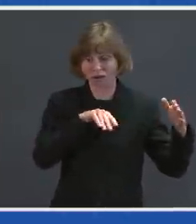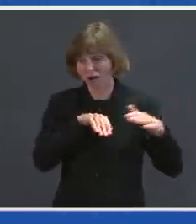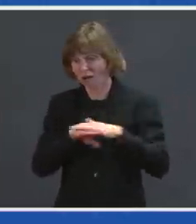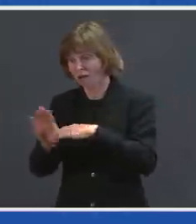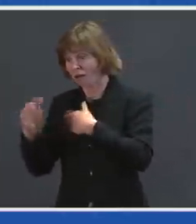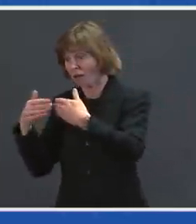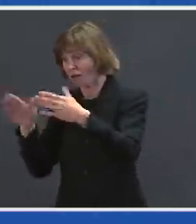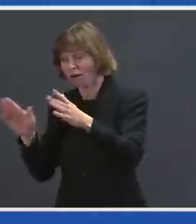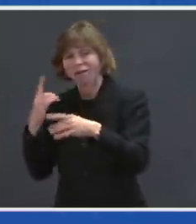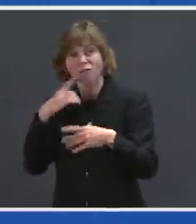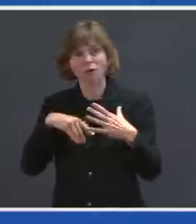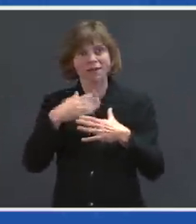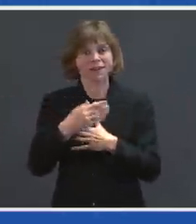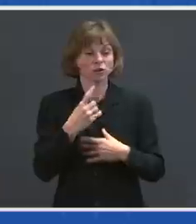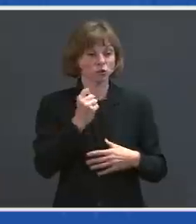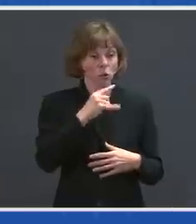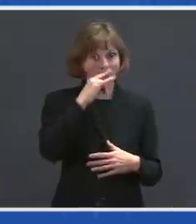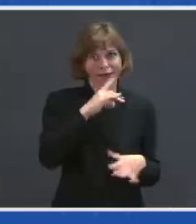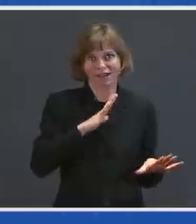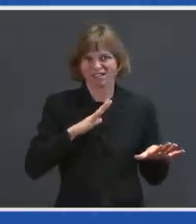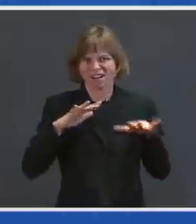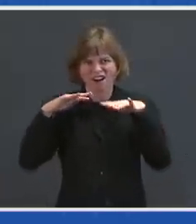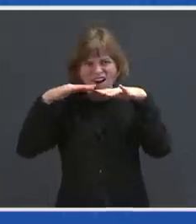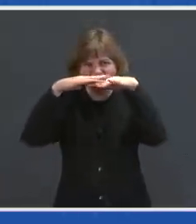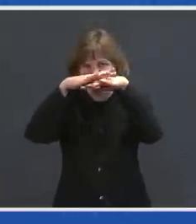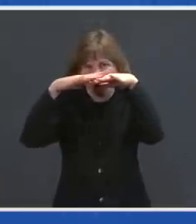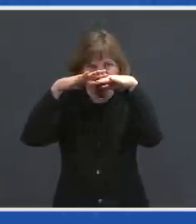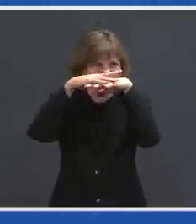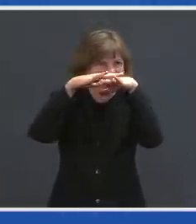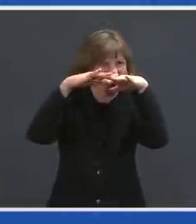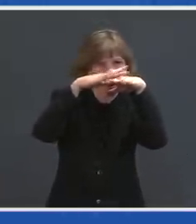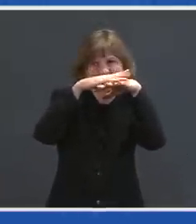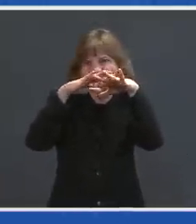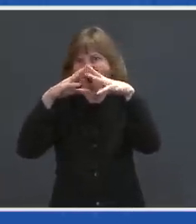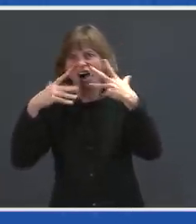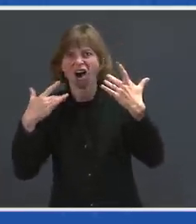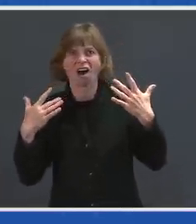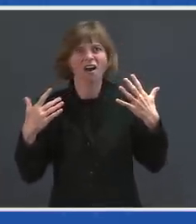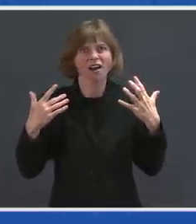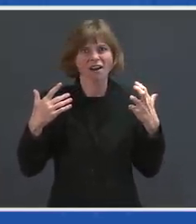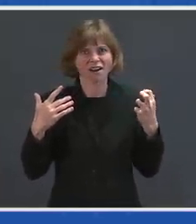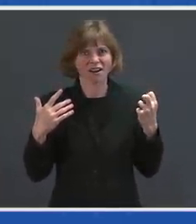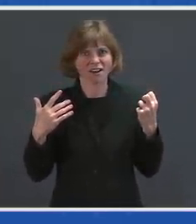So here they are, place is packed into these kids are making all this noise over there on the side.